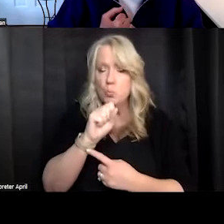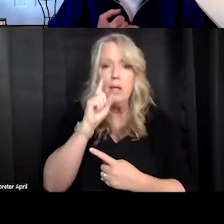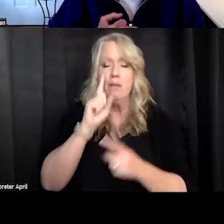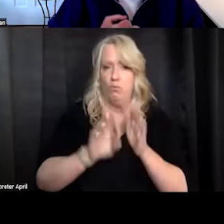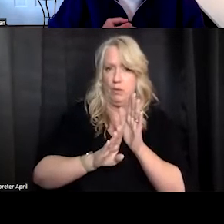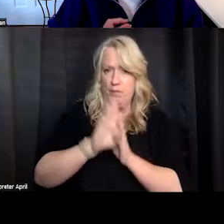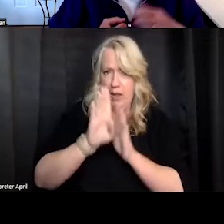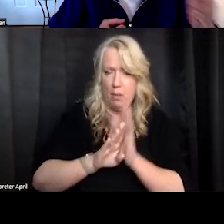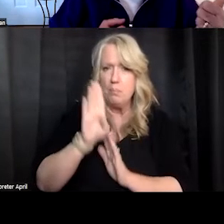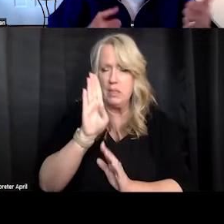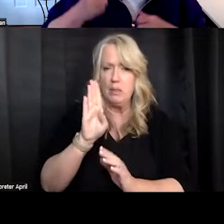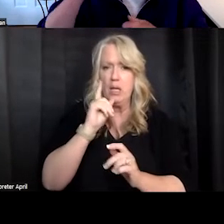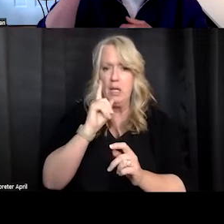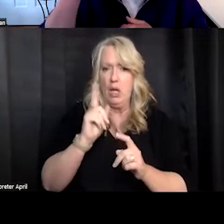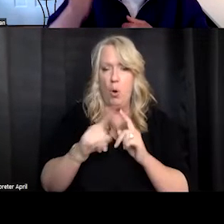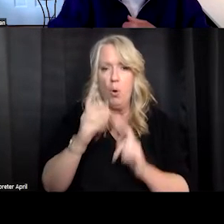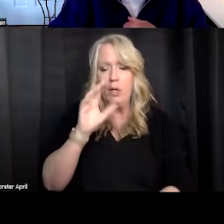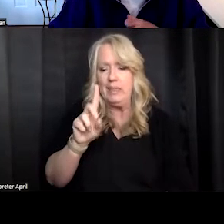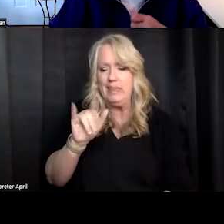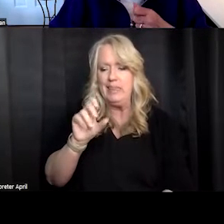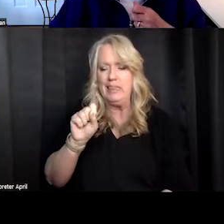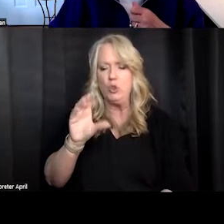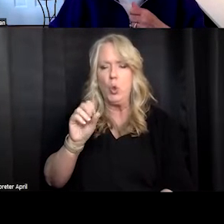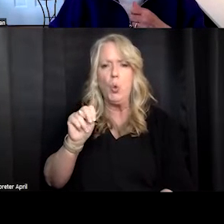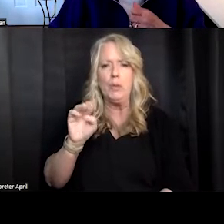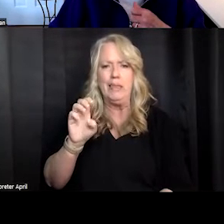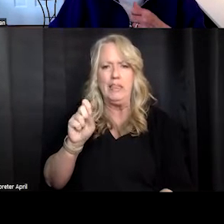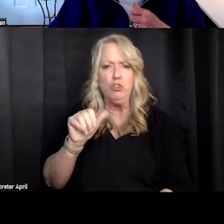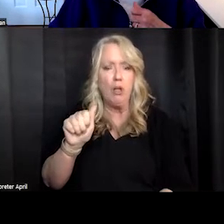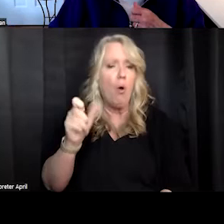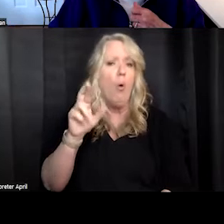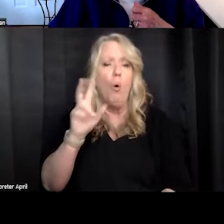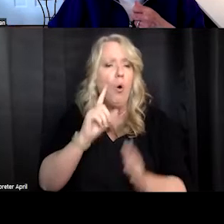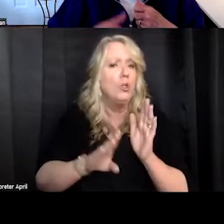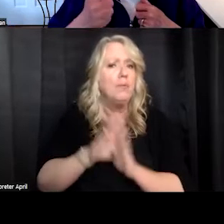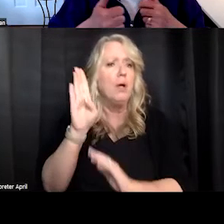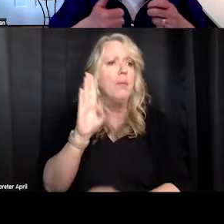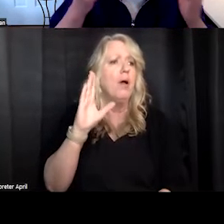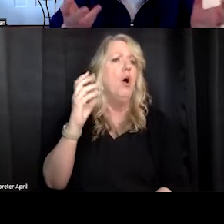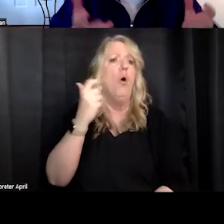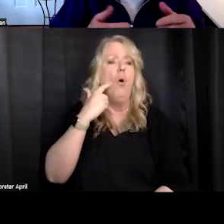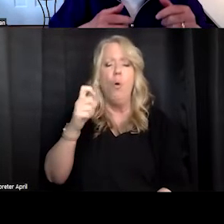RISK FOR ME. THAT IT IS NOT OKAY TO ASSUME THAT THE DEVELOPING